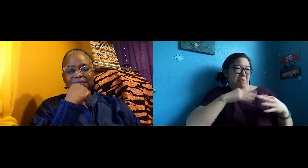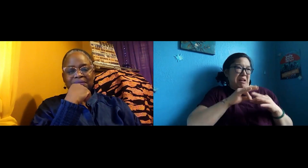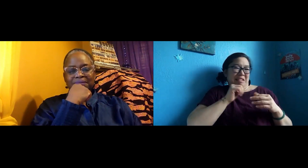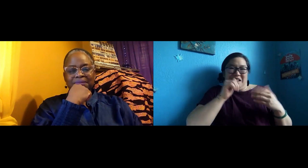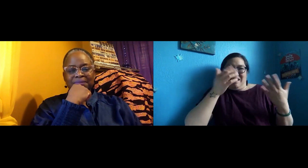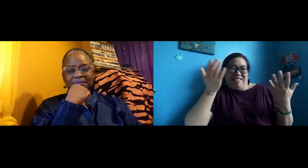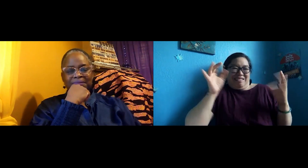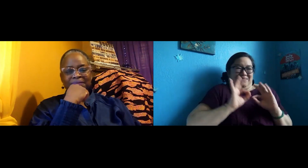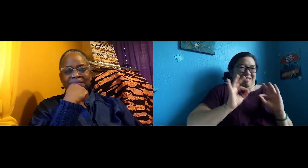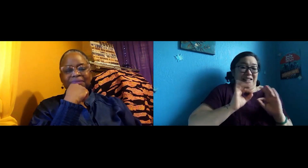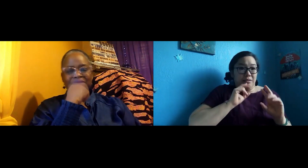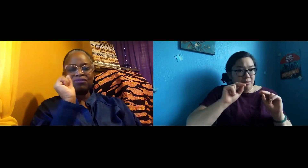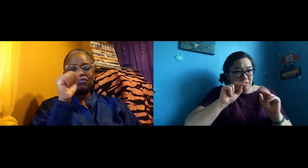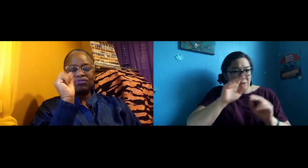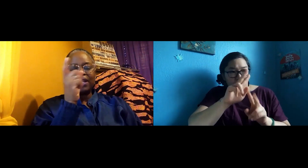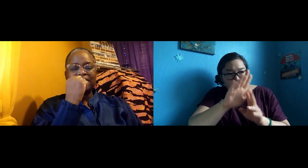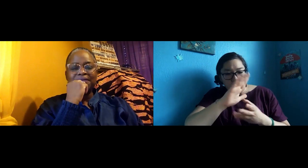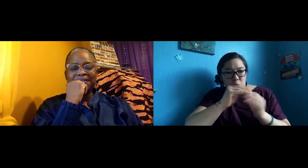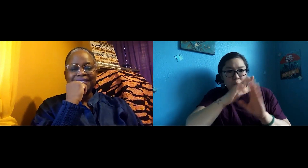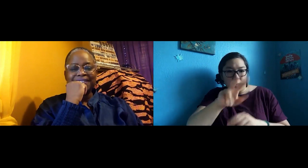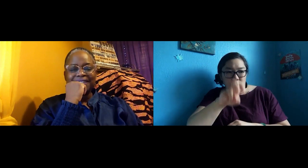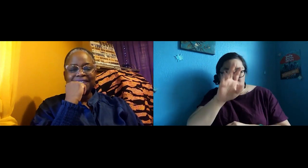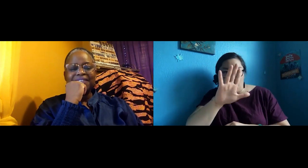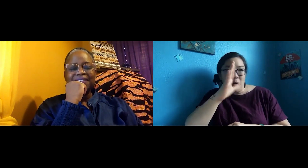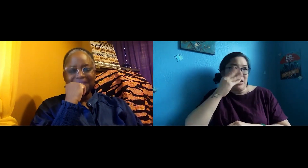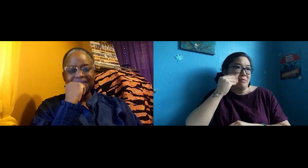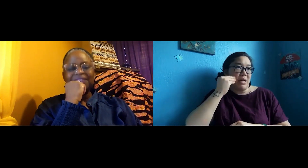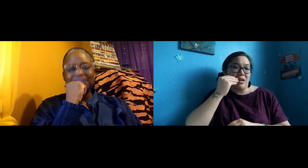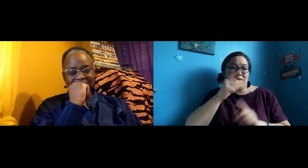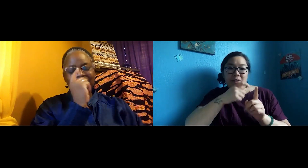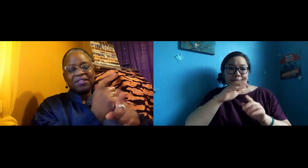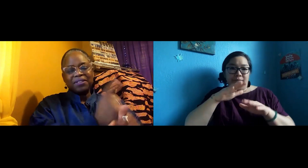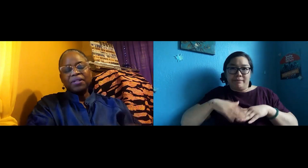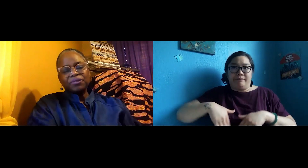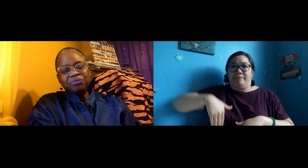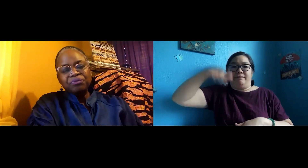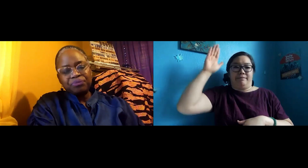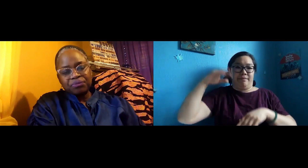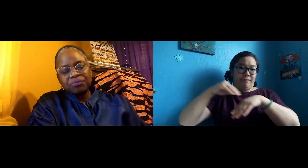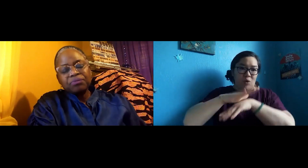people tend to undervalue their own stories. No, your story, your journey, your lived experience